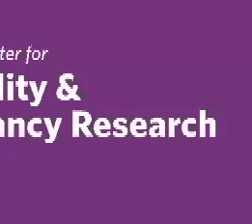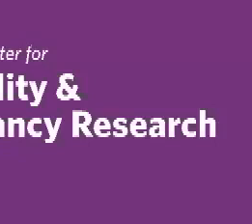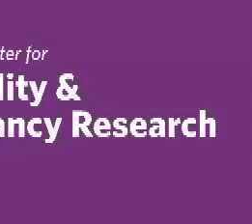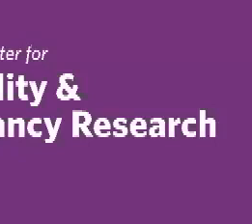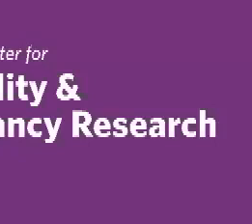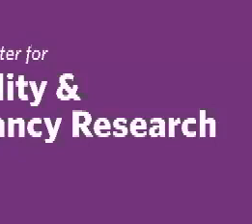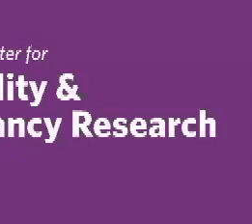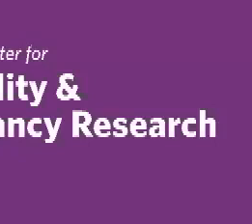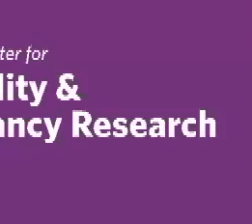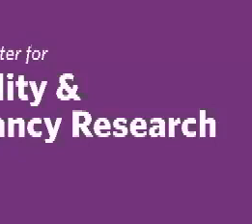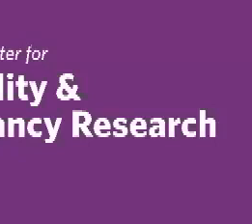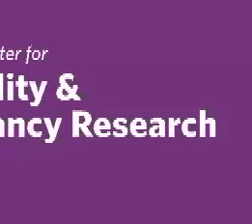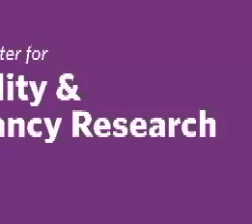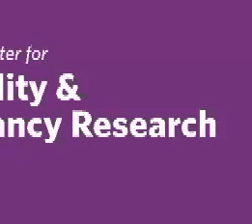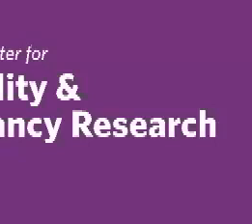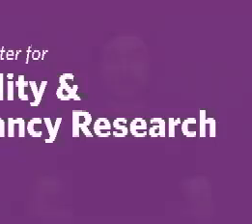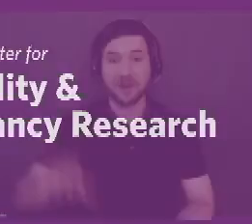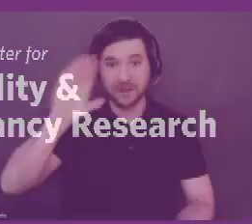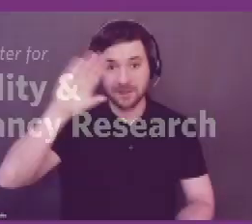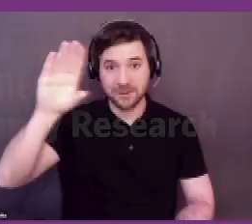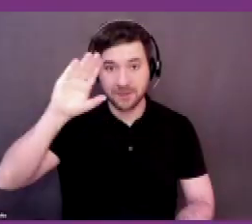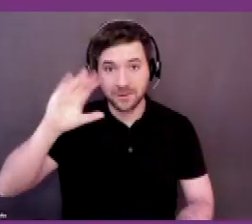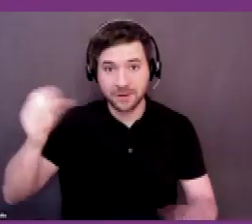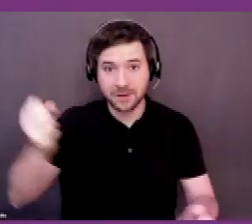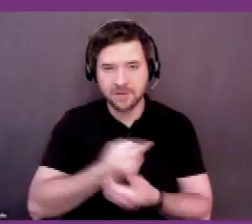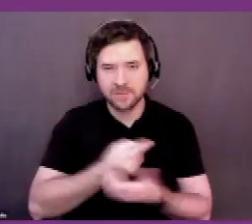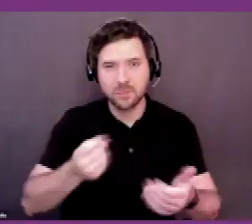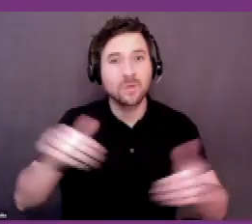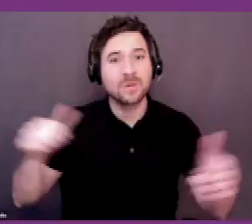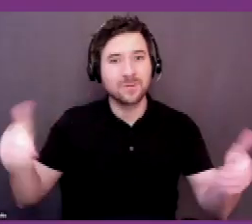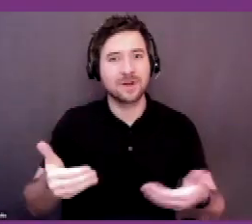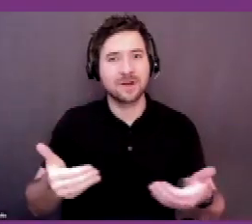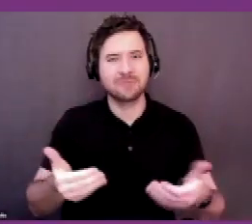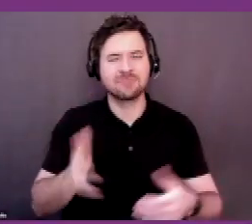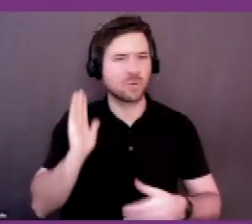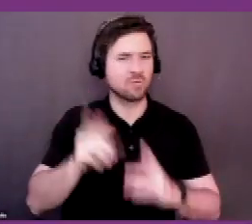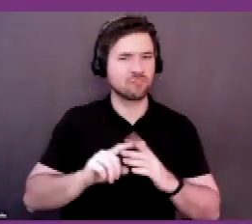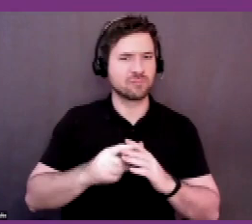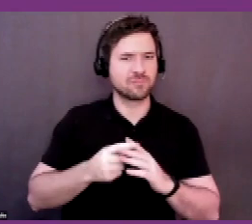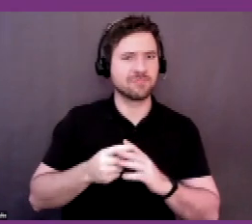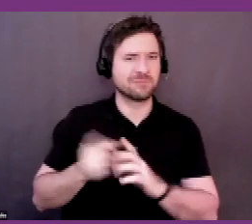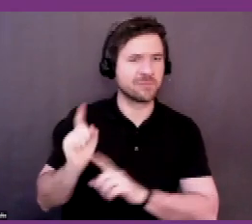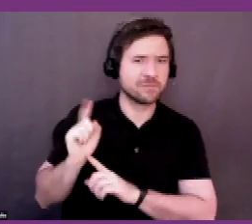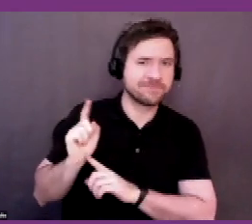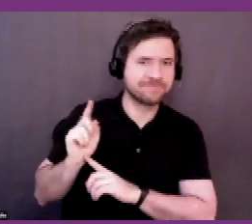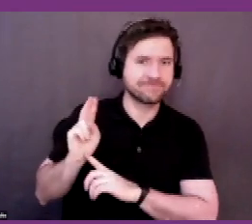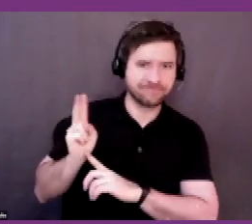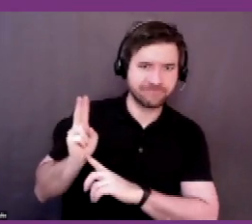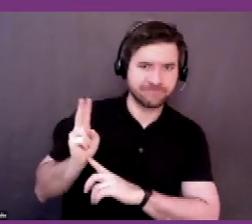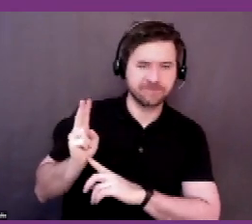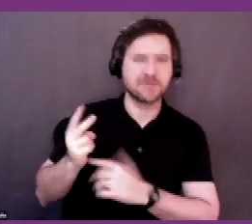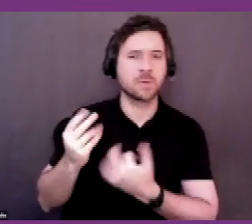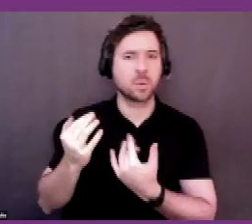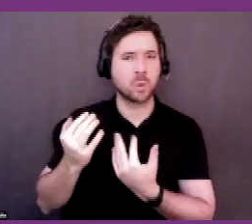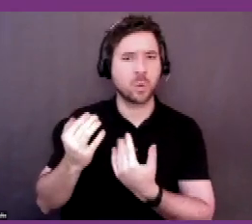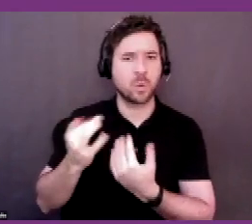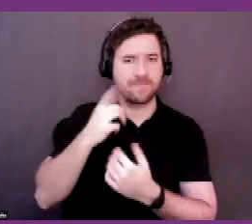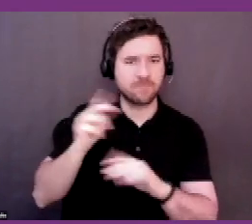Hi everyone. Welcome. We'll get started in a few minutes We're just letting people join.